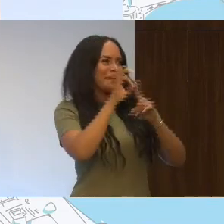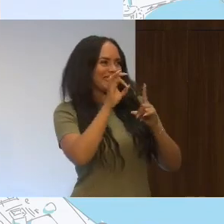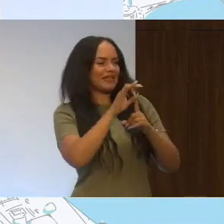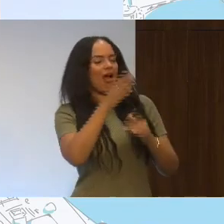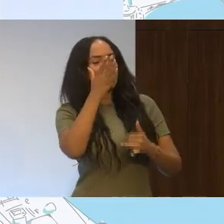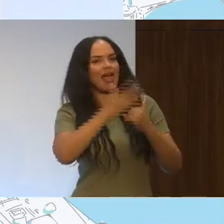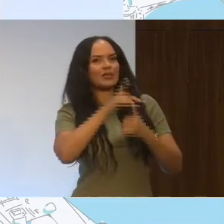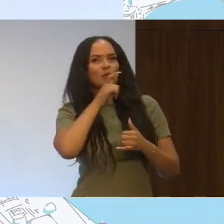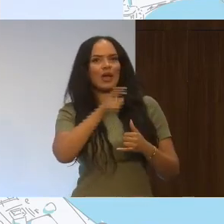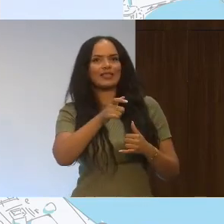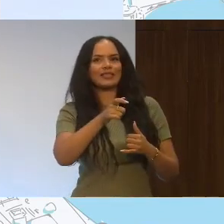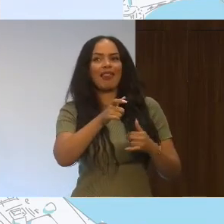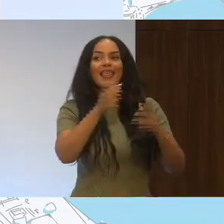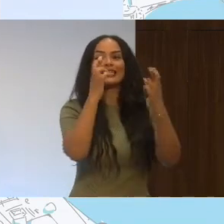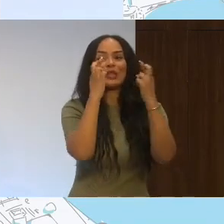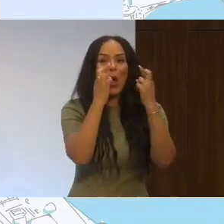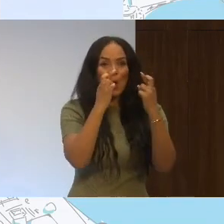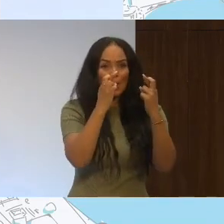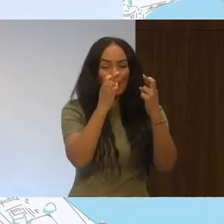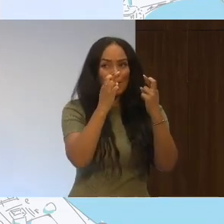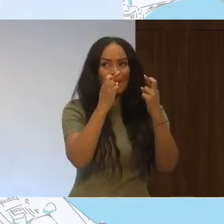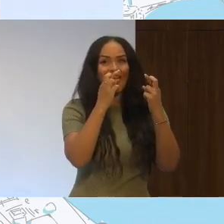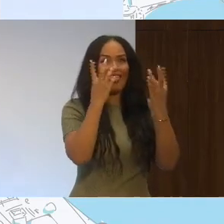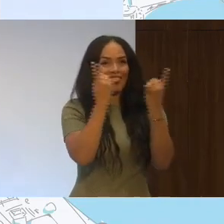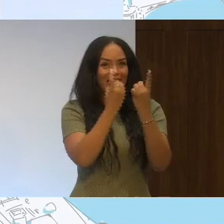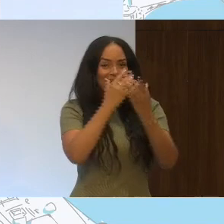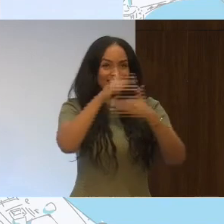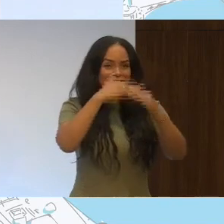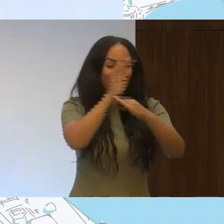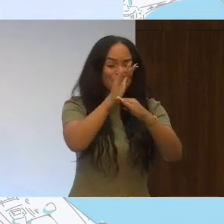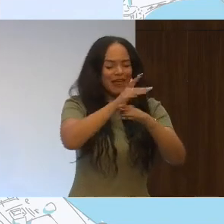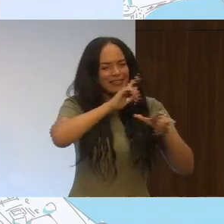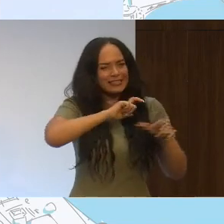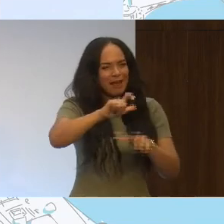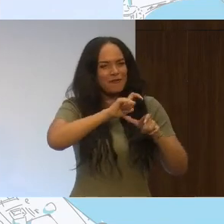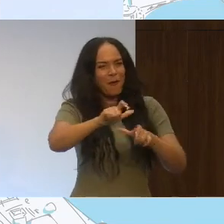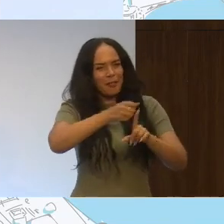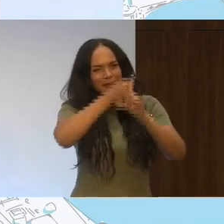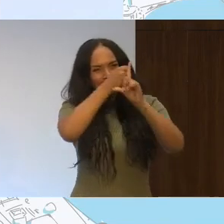which is there's hope, there's things coming. Let's keep going, let's keep pushing. And thank you.